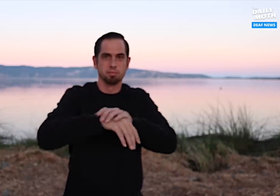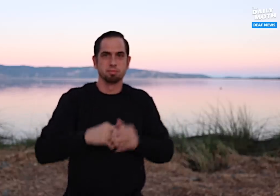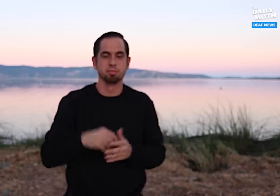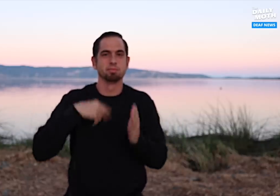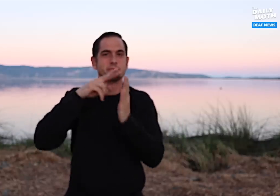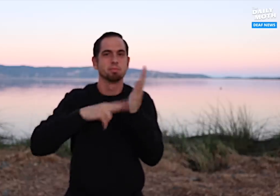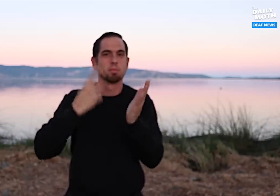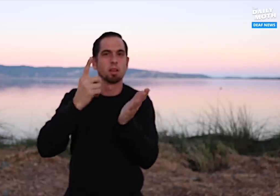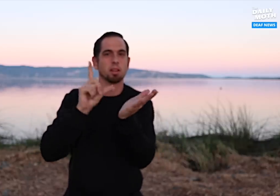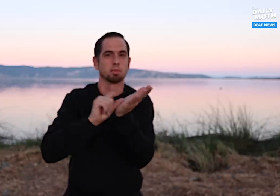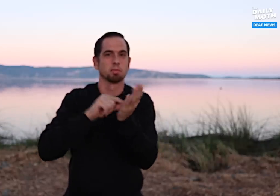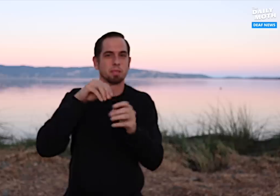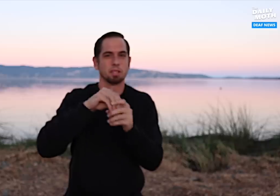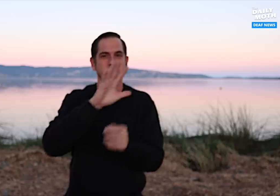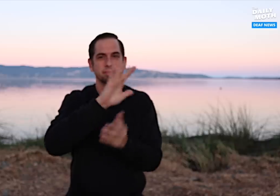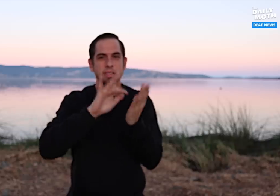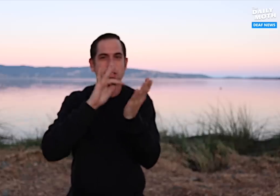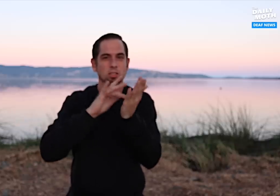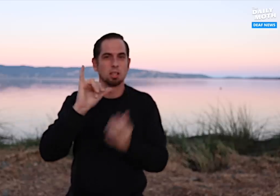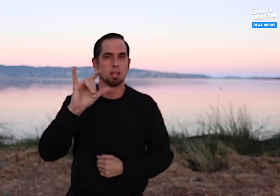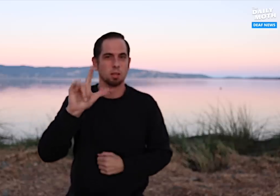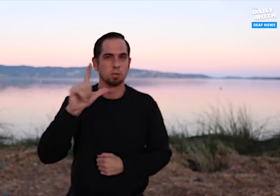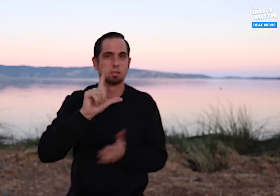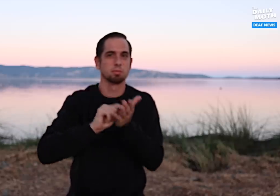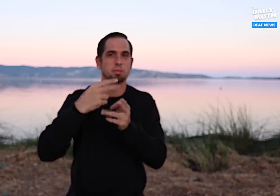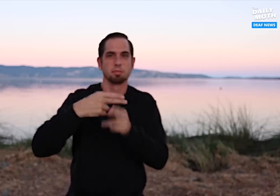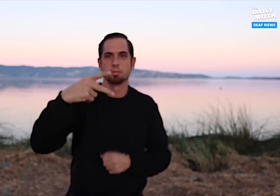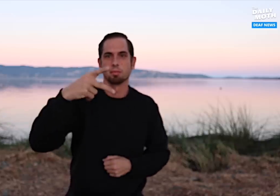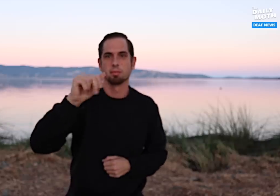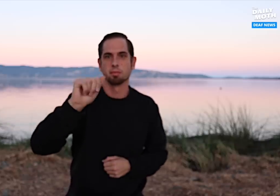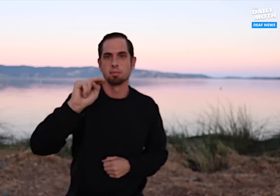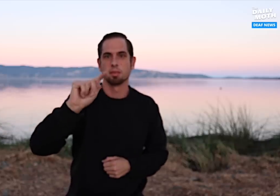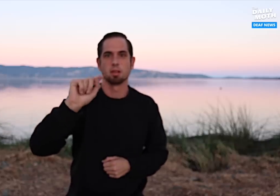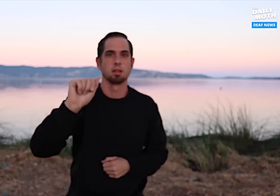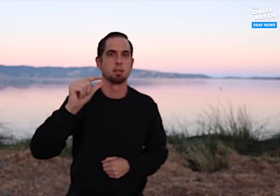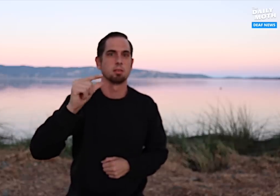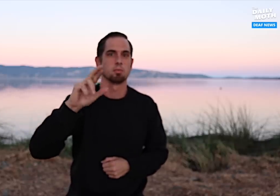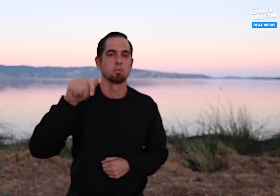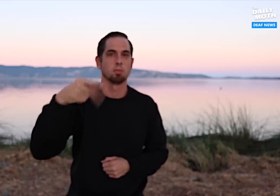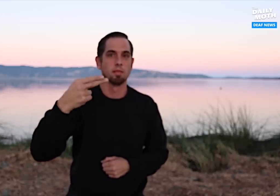According to a newspaper in central Illinois, “The Pantagraph,”